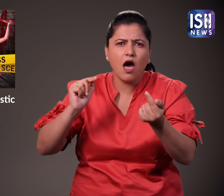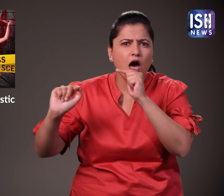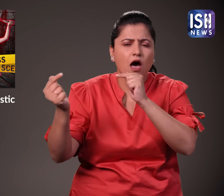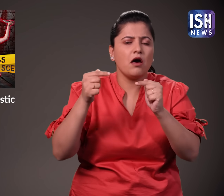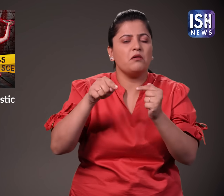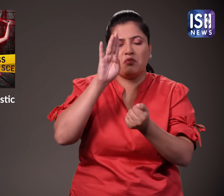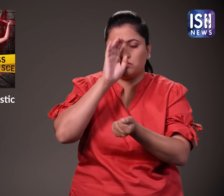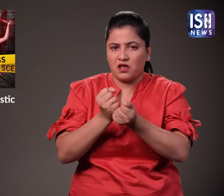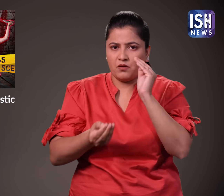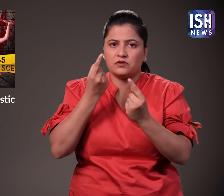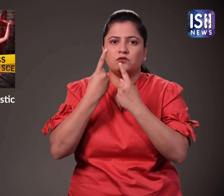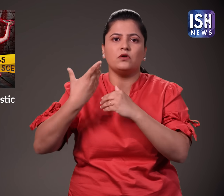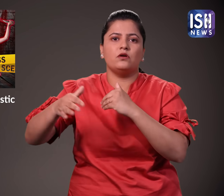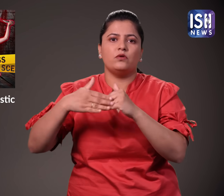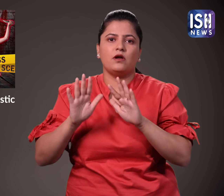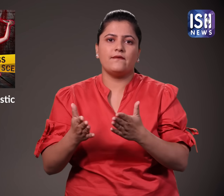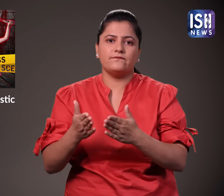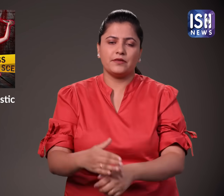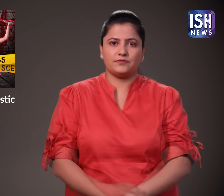This led to a heated argument; investigation is underway.